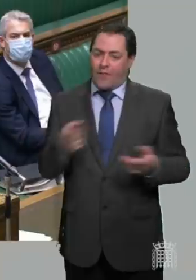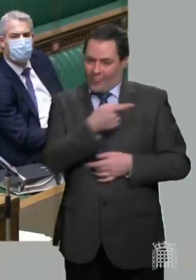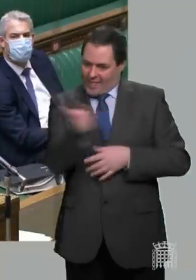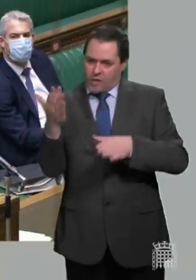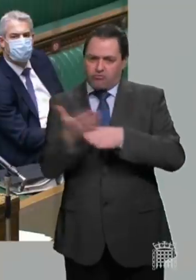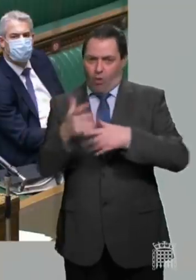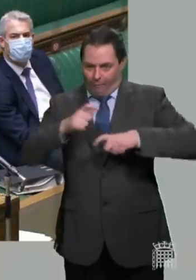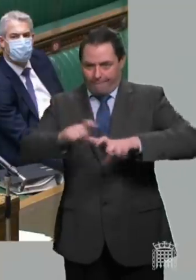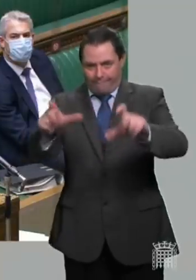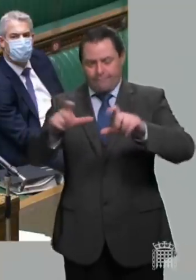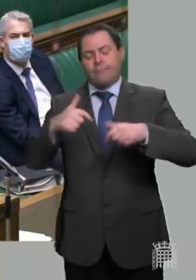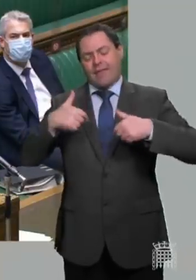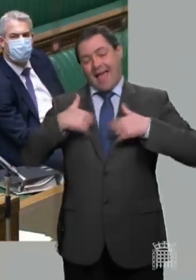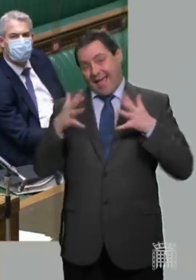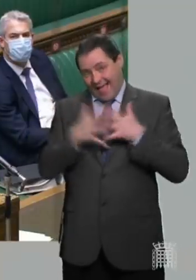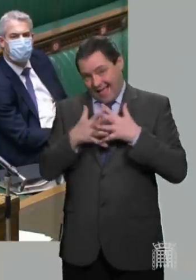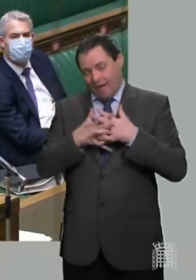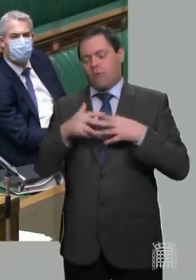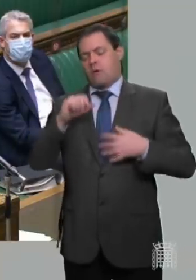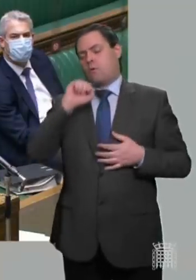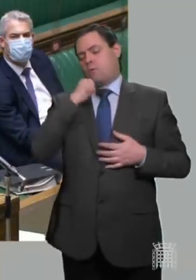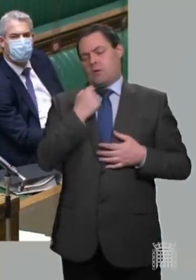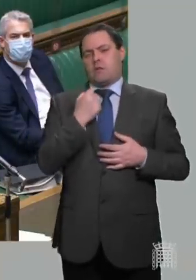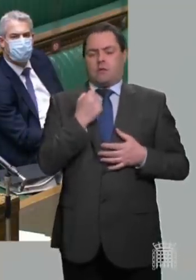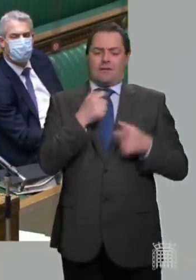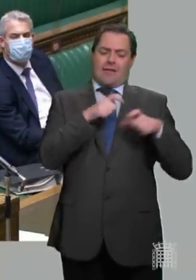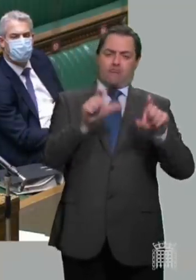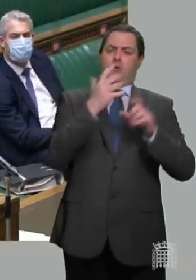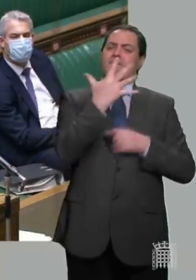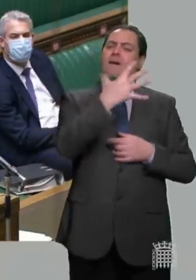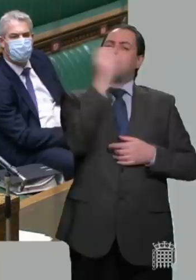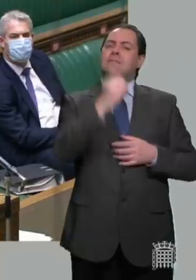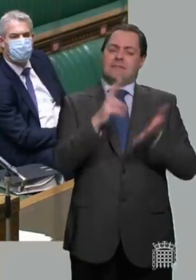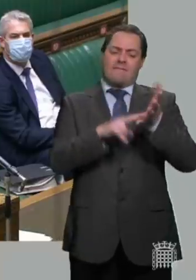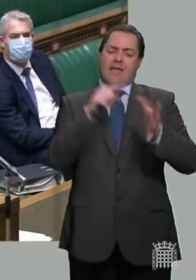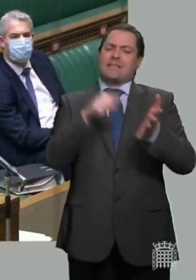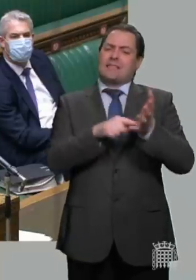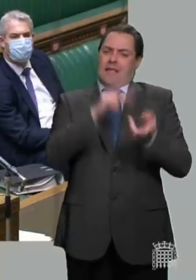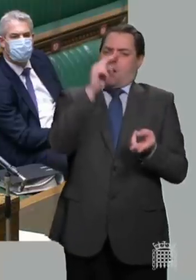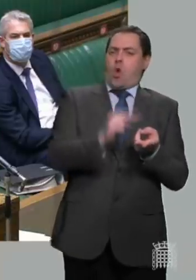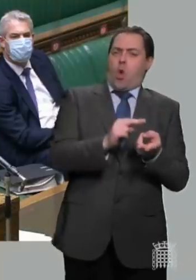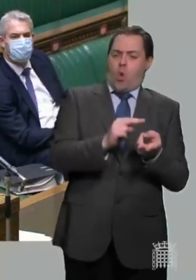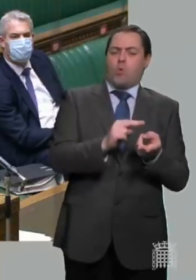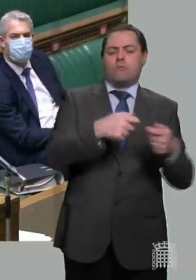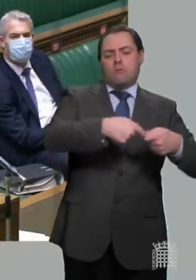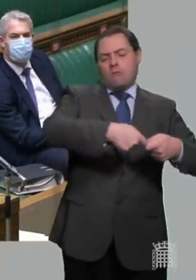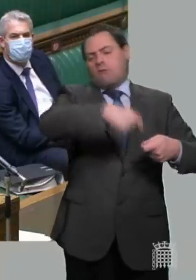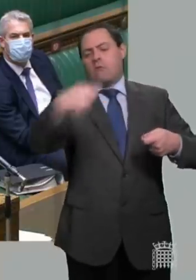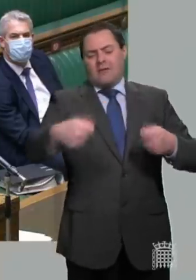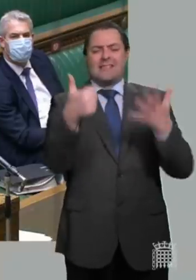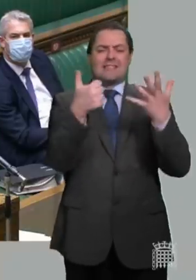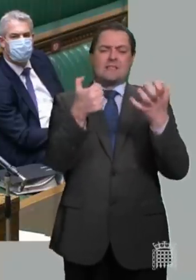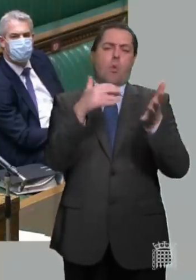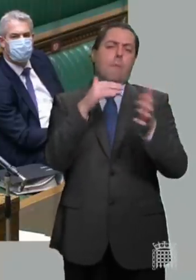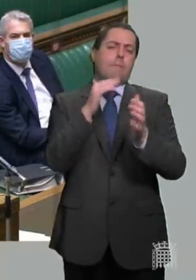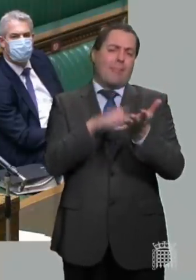I can confirm that the 5% reduced rate of VAT will be extended for six months to 30 September.